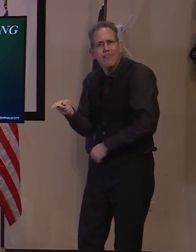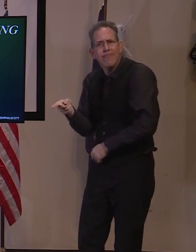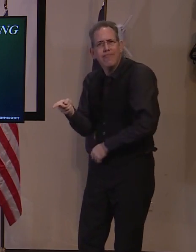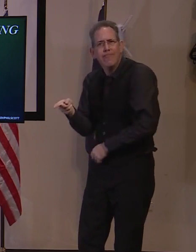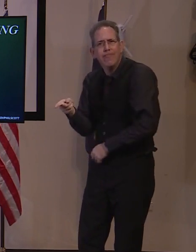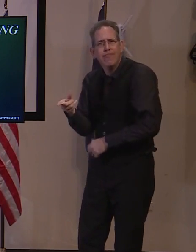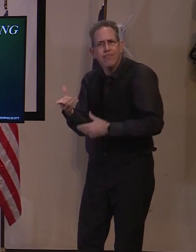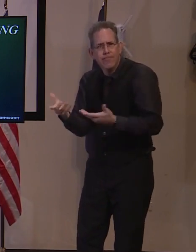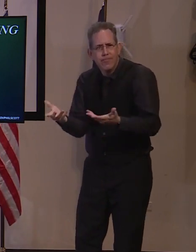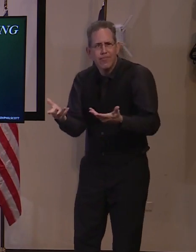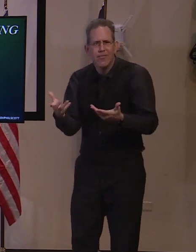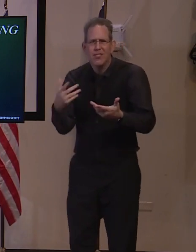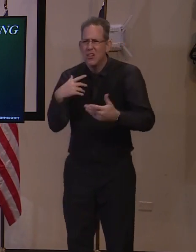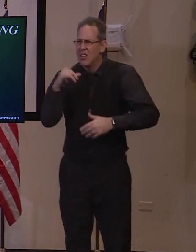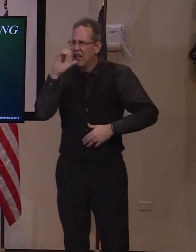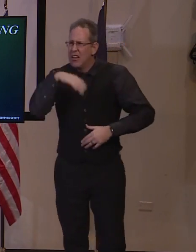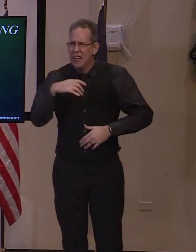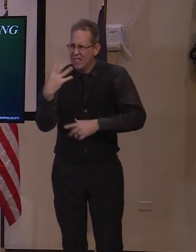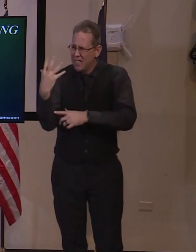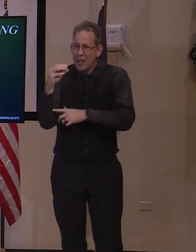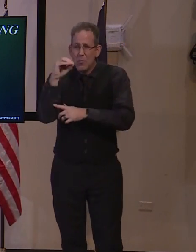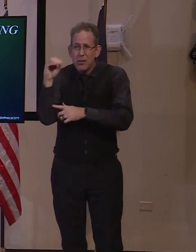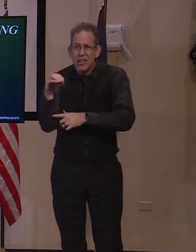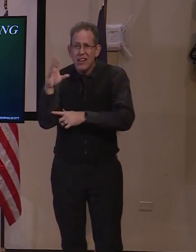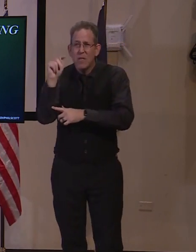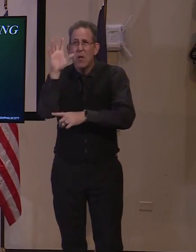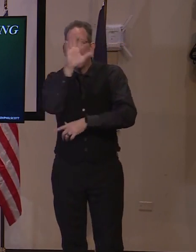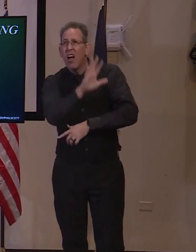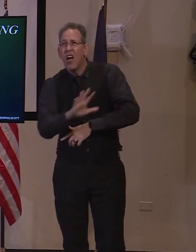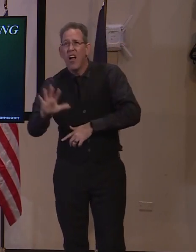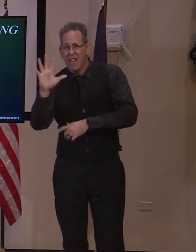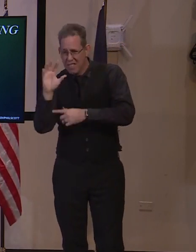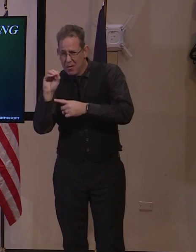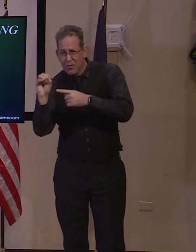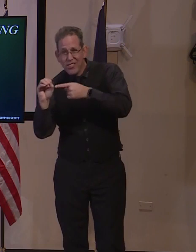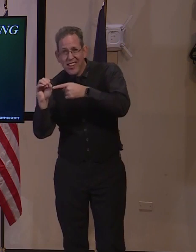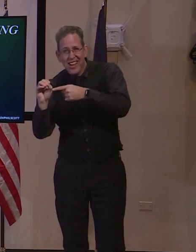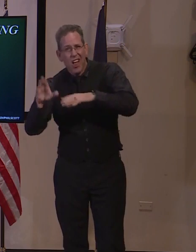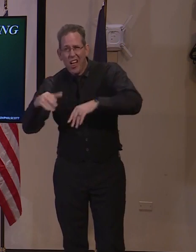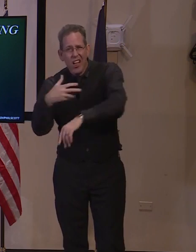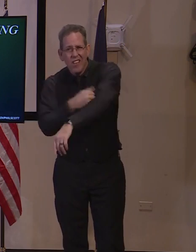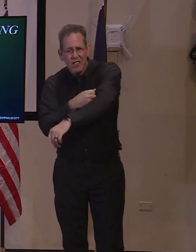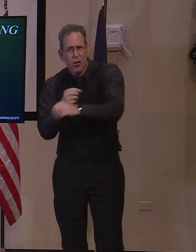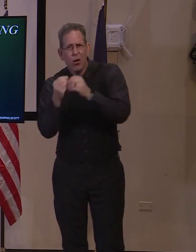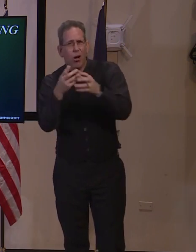The unvaccinated also account for over 70% of cases. Well, kids are a large